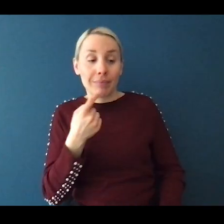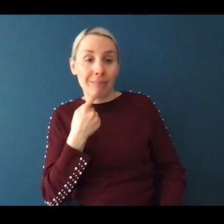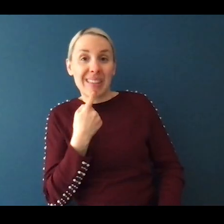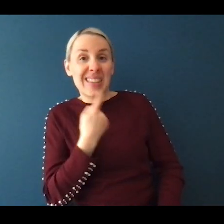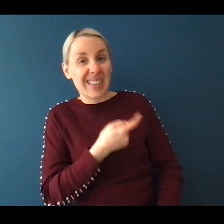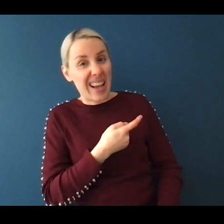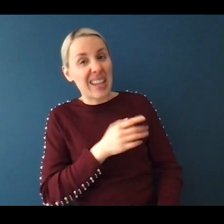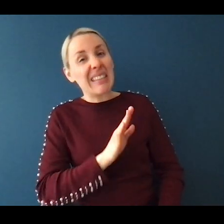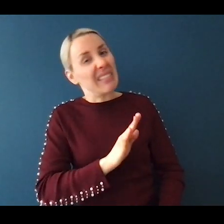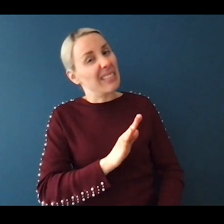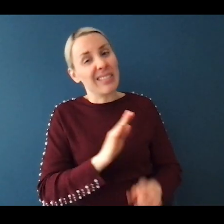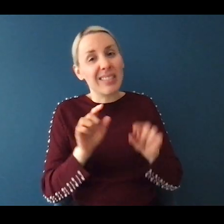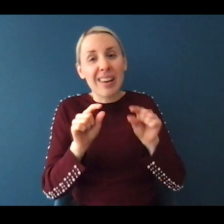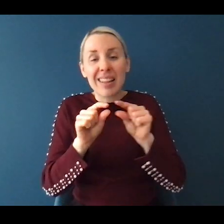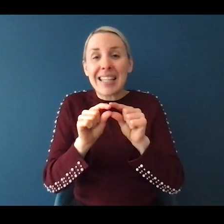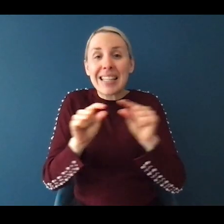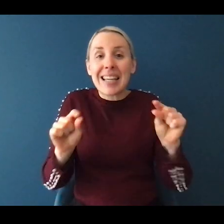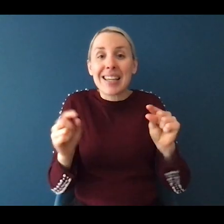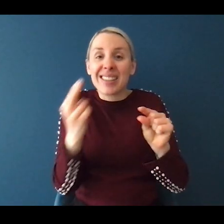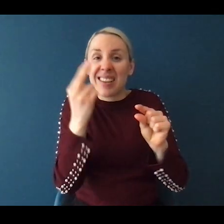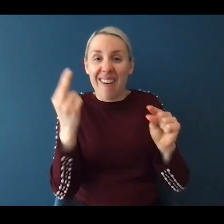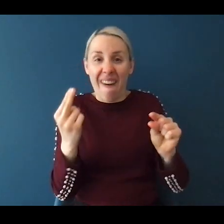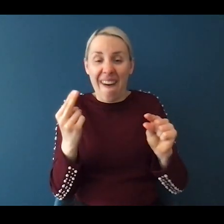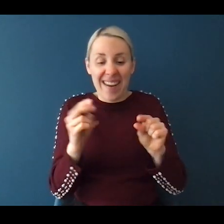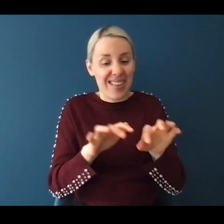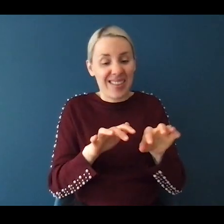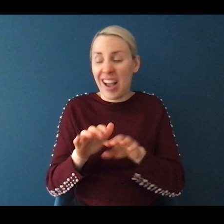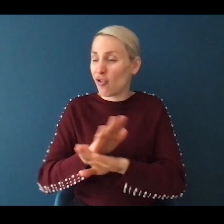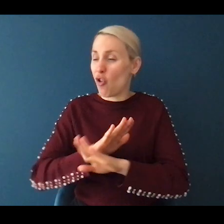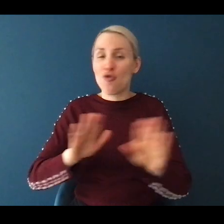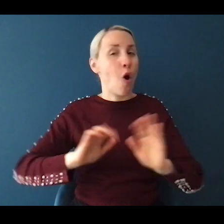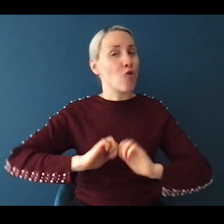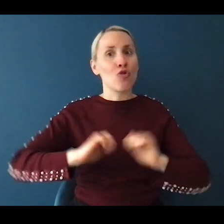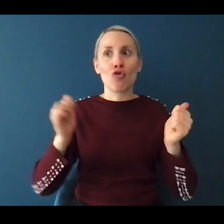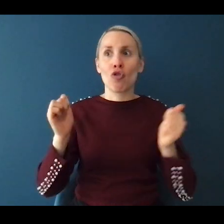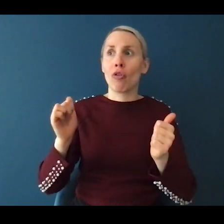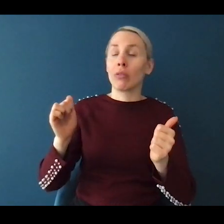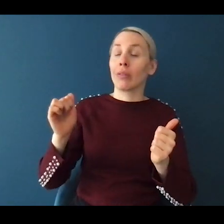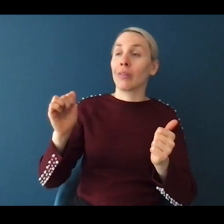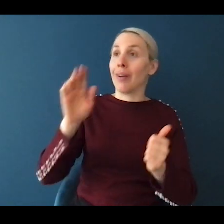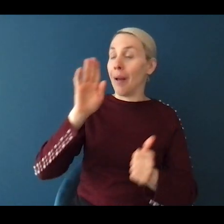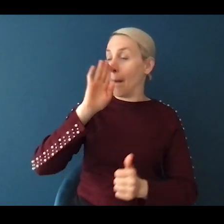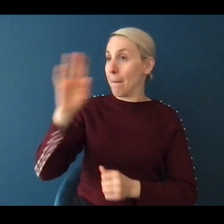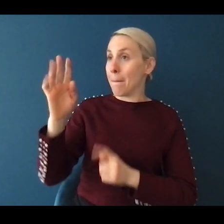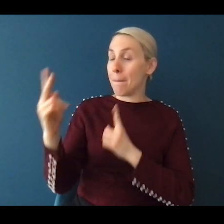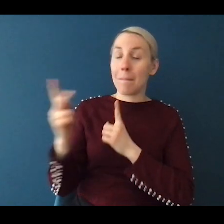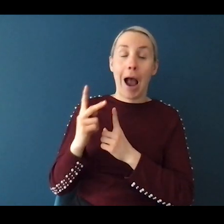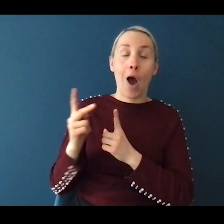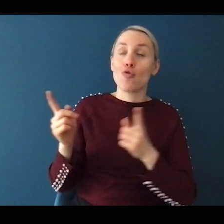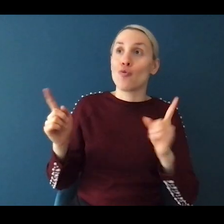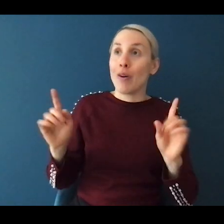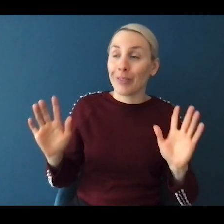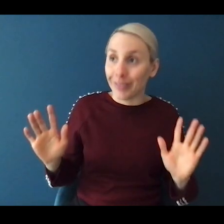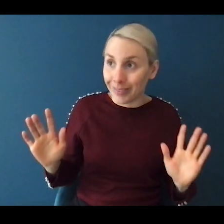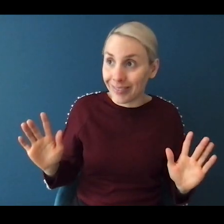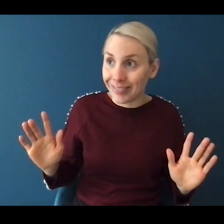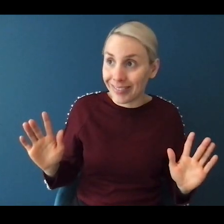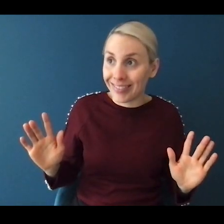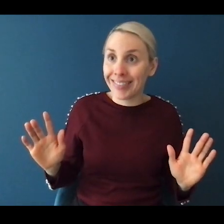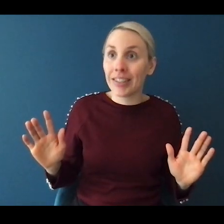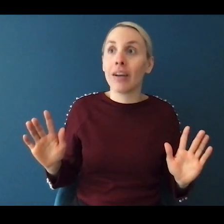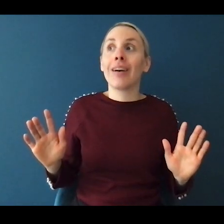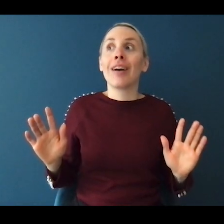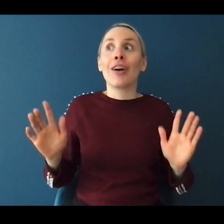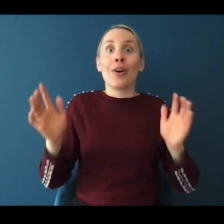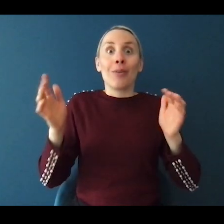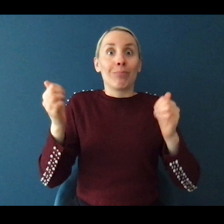text is not good and I was just like what and it was great because I just love her for